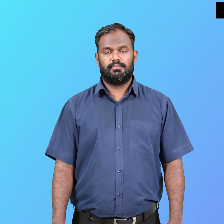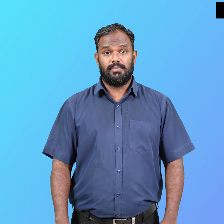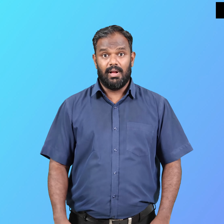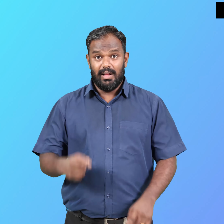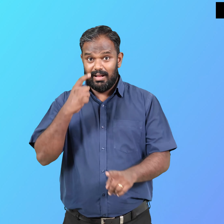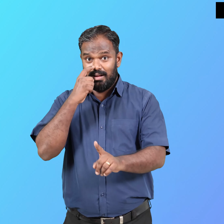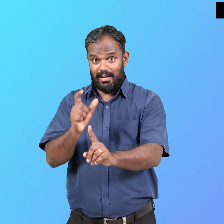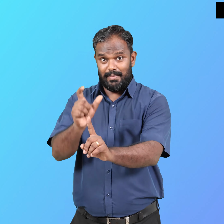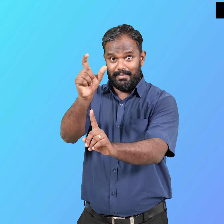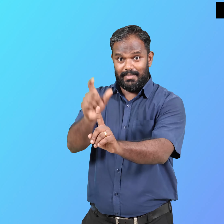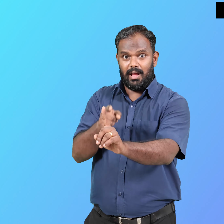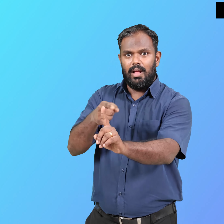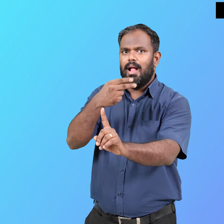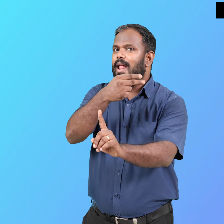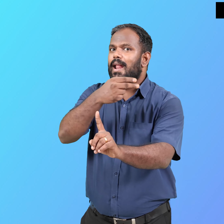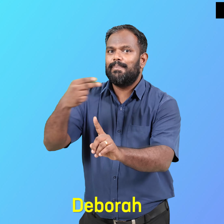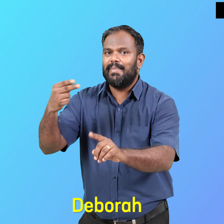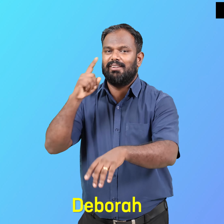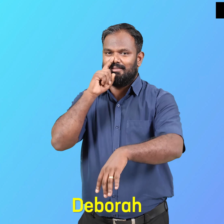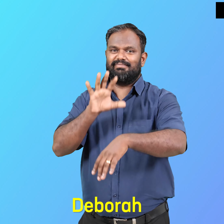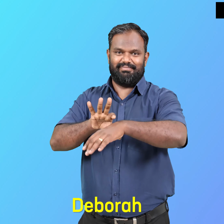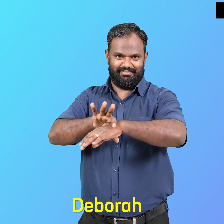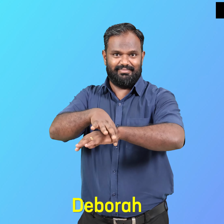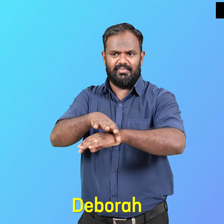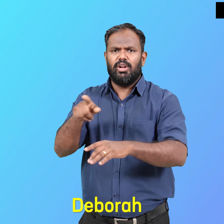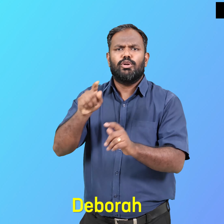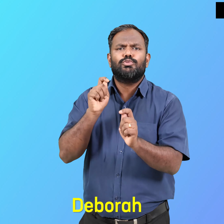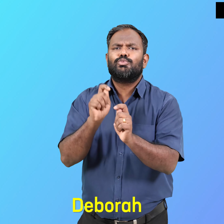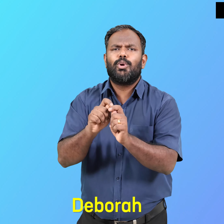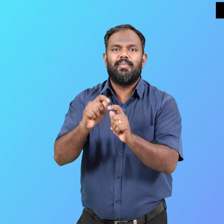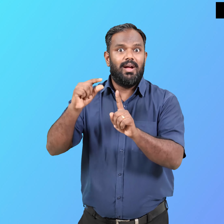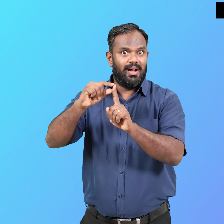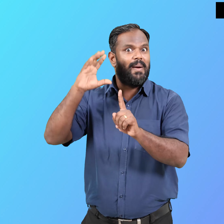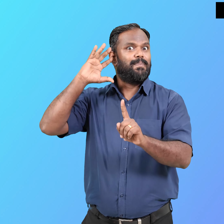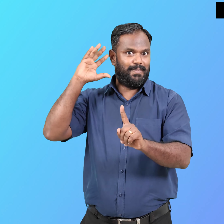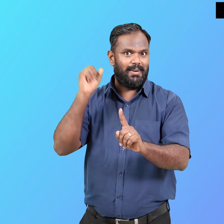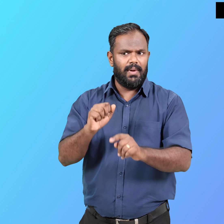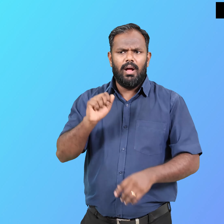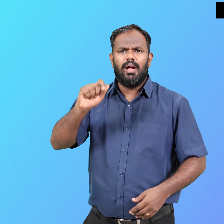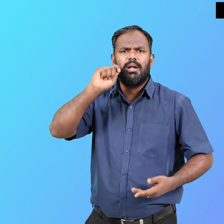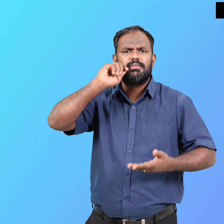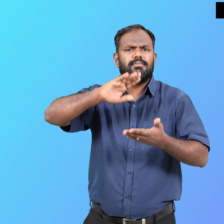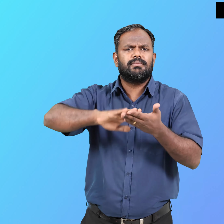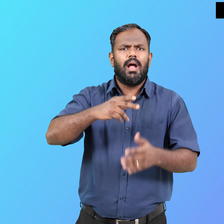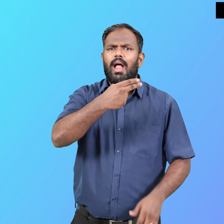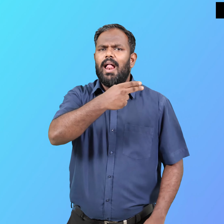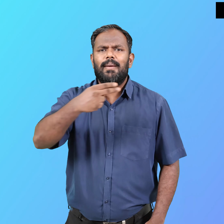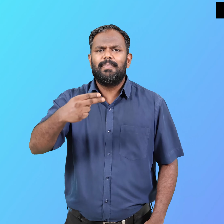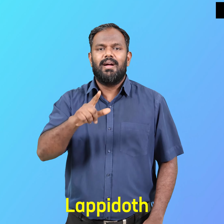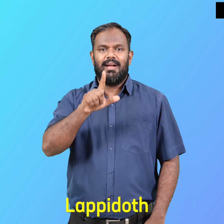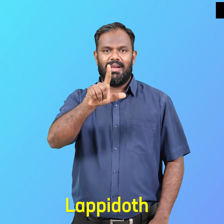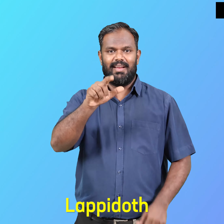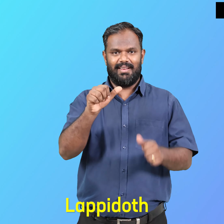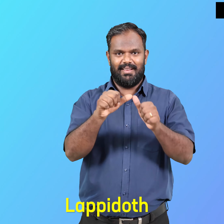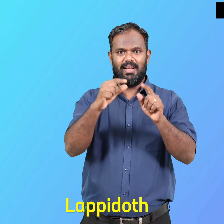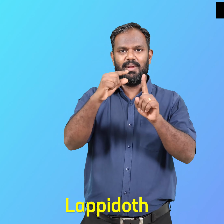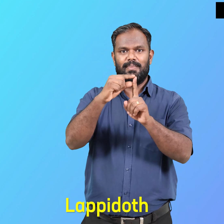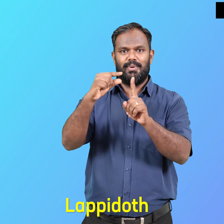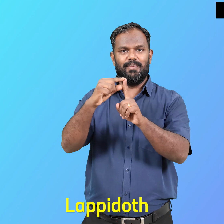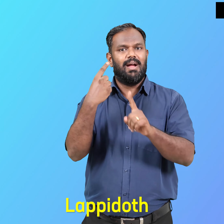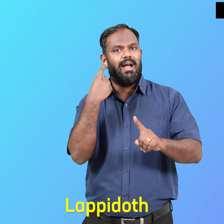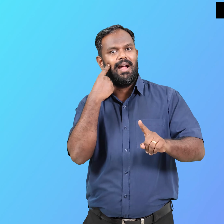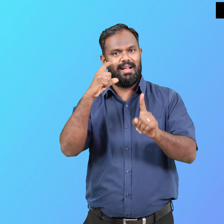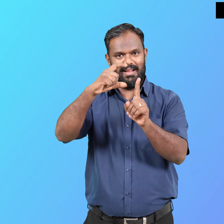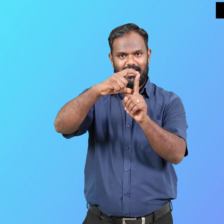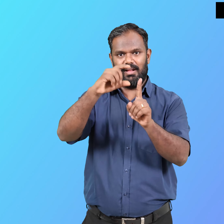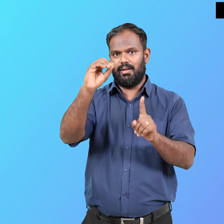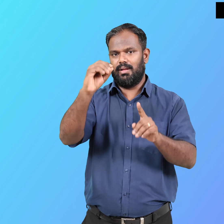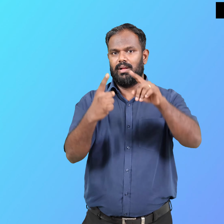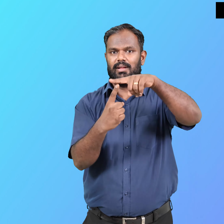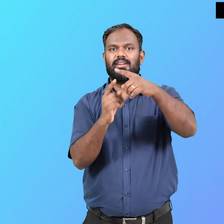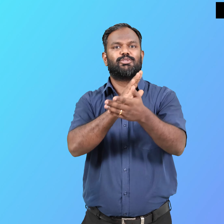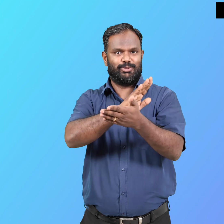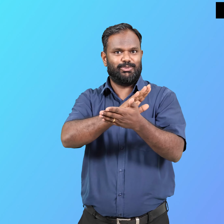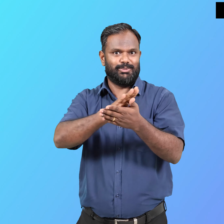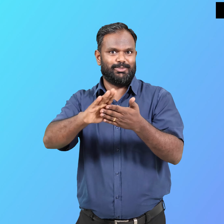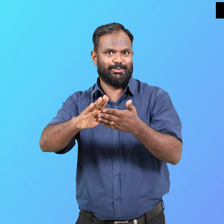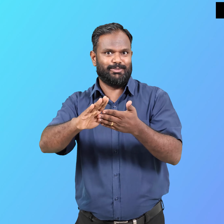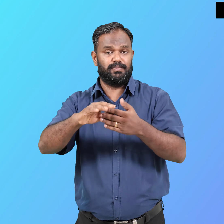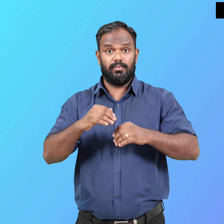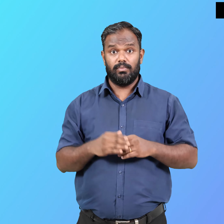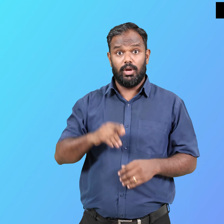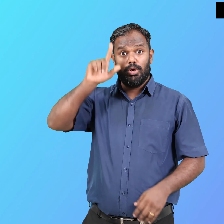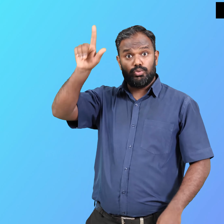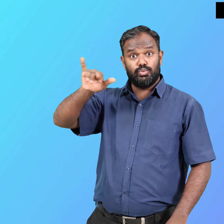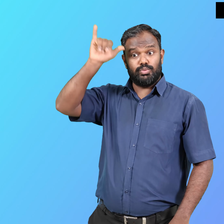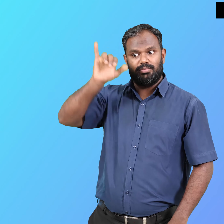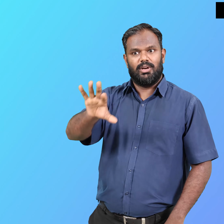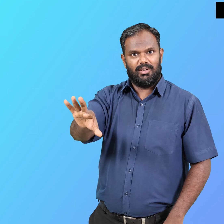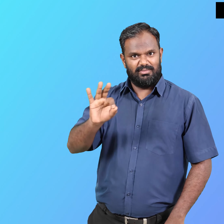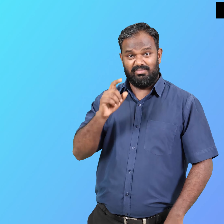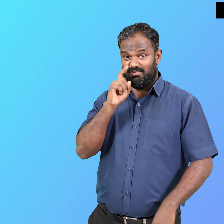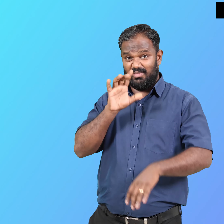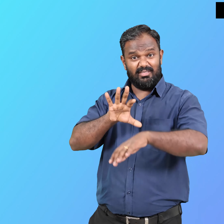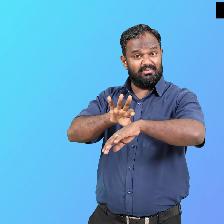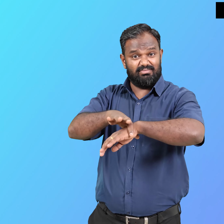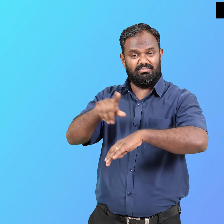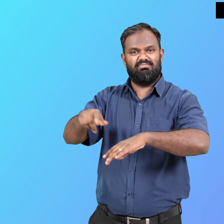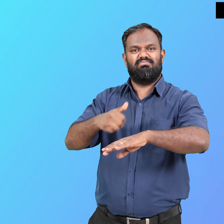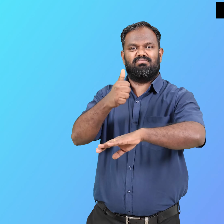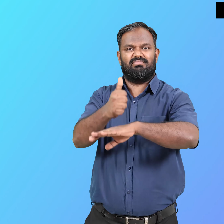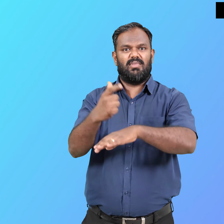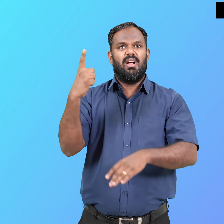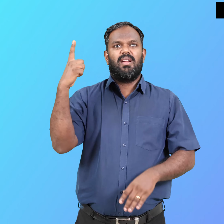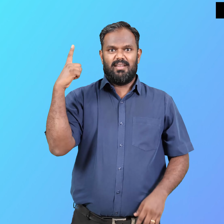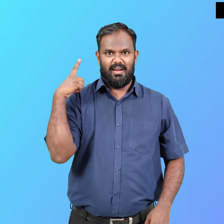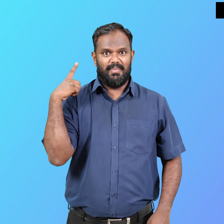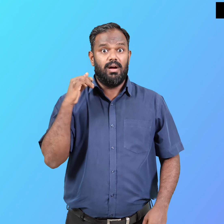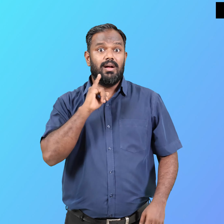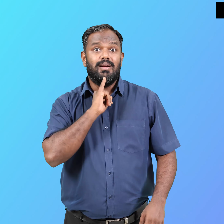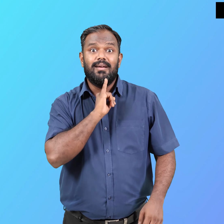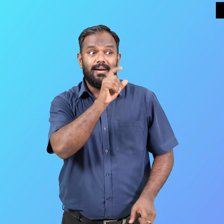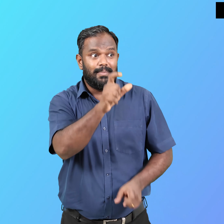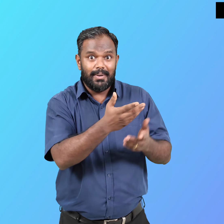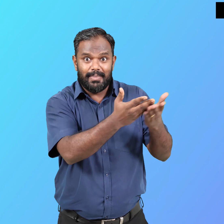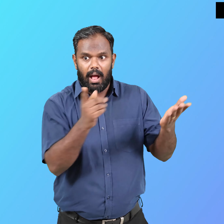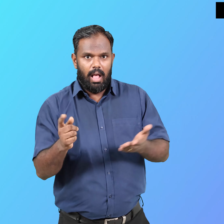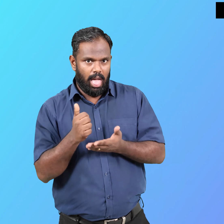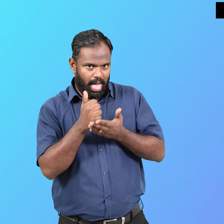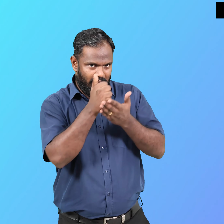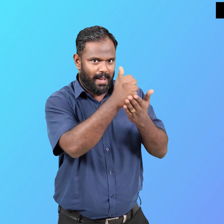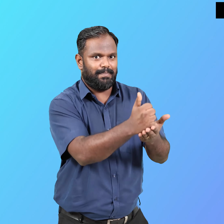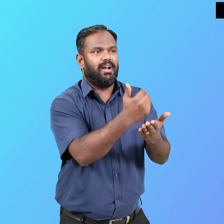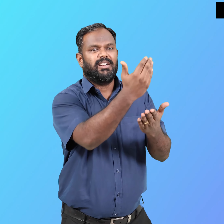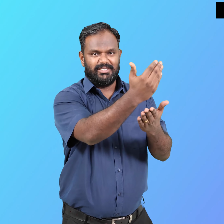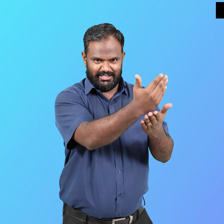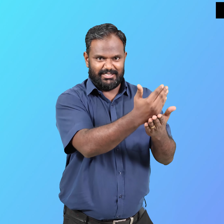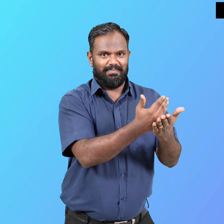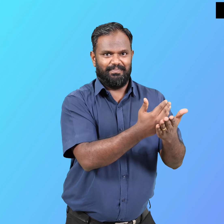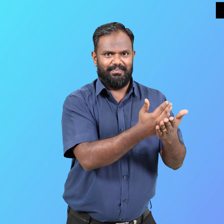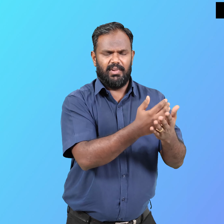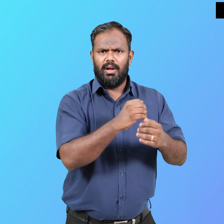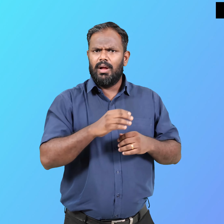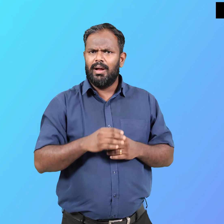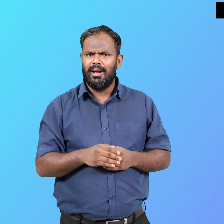There was a prophet named Deborah. She was the wife of a man named Lappidoth. She was judge of Israel at that time.